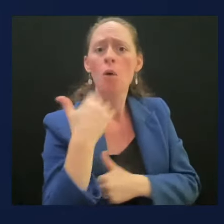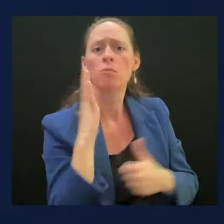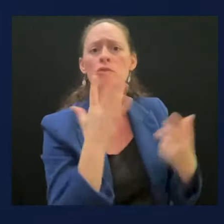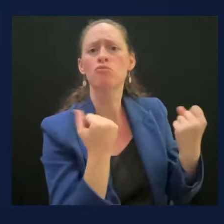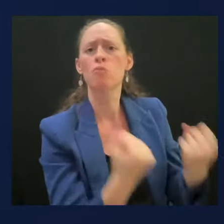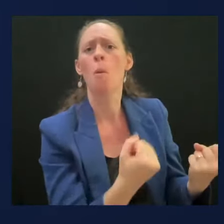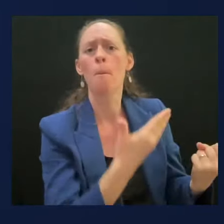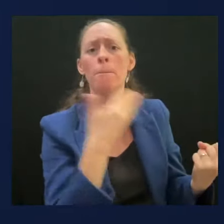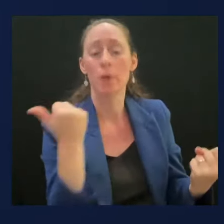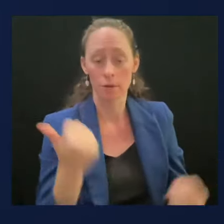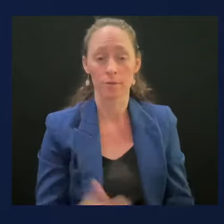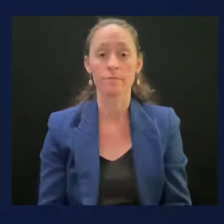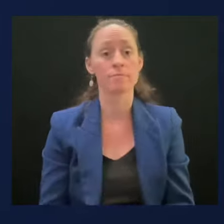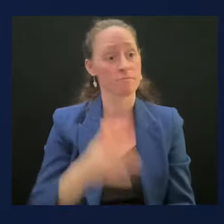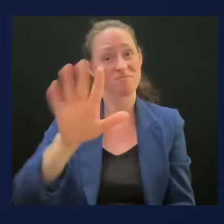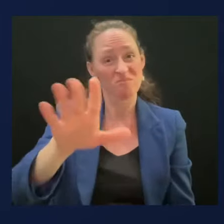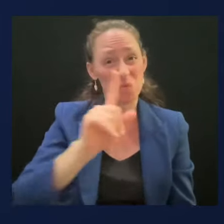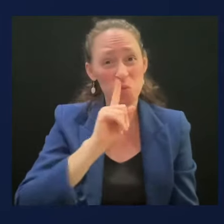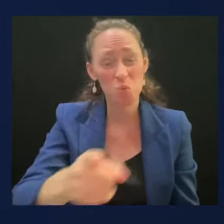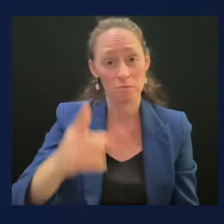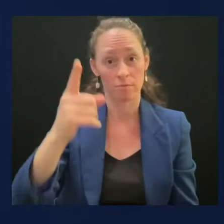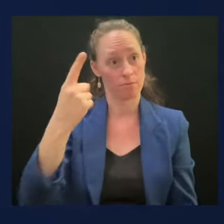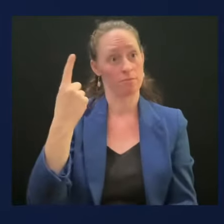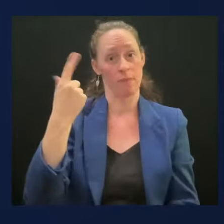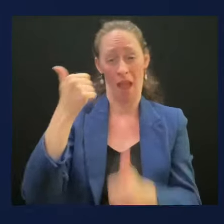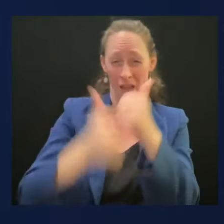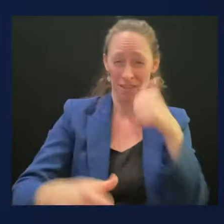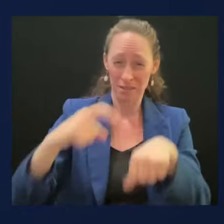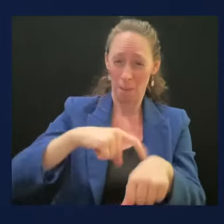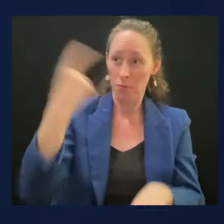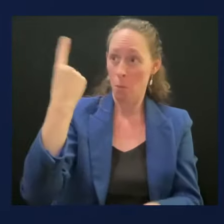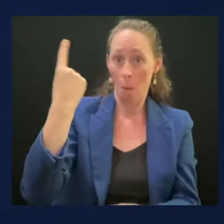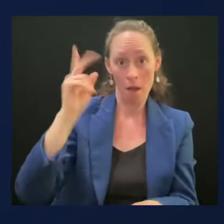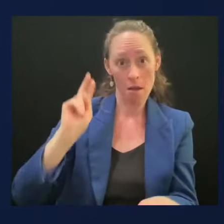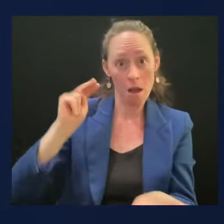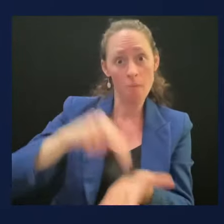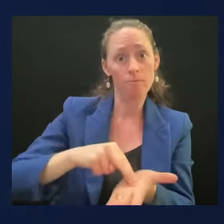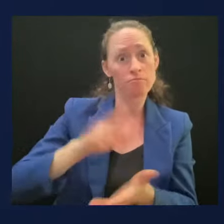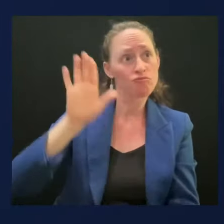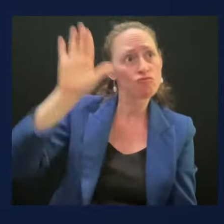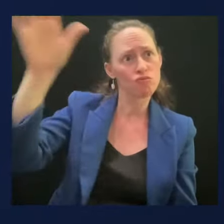from any corner of the country, from any background, color, or creed, this exceptional nation